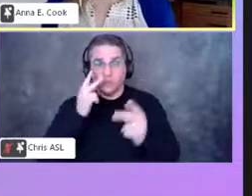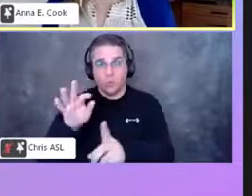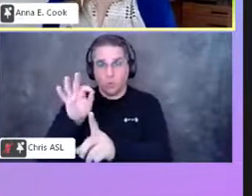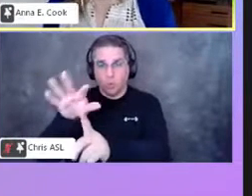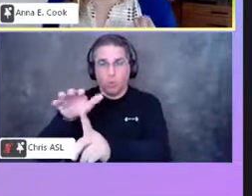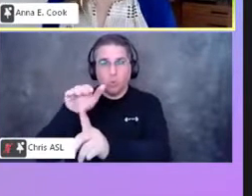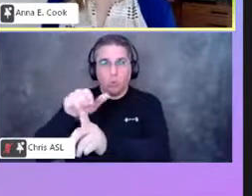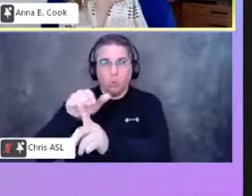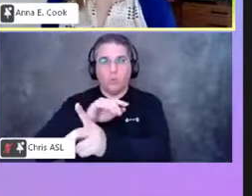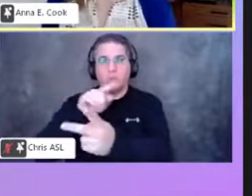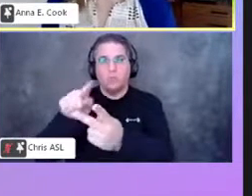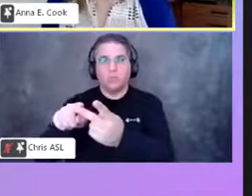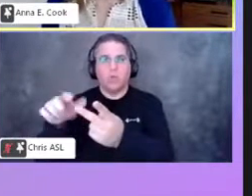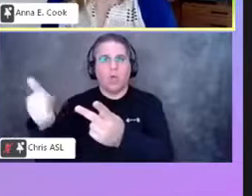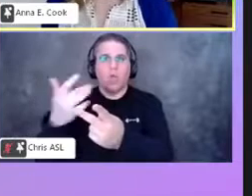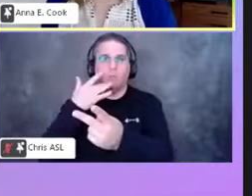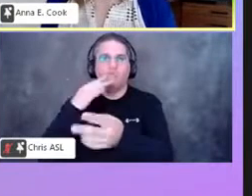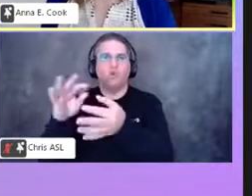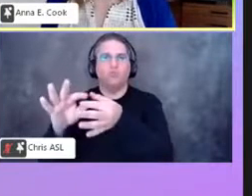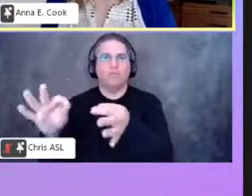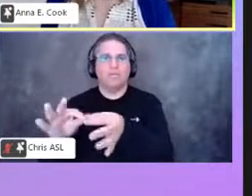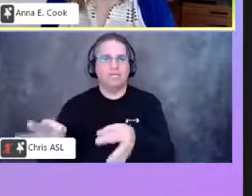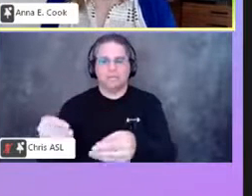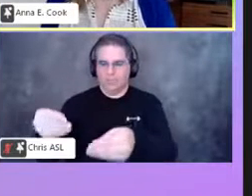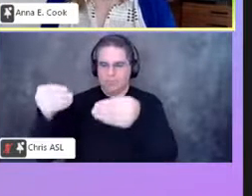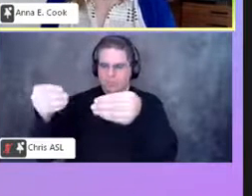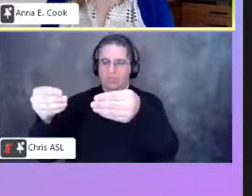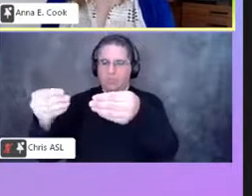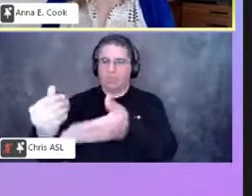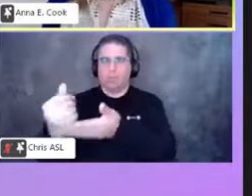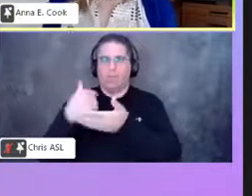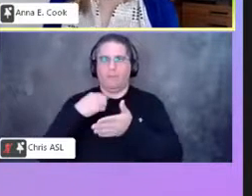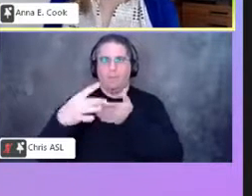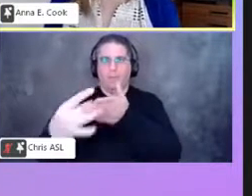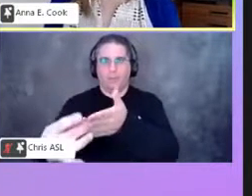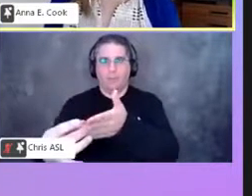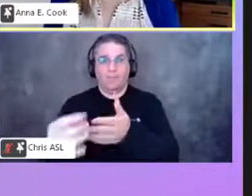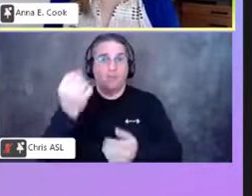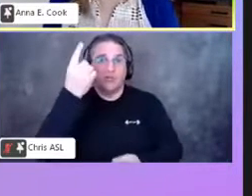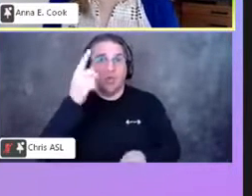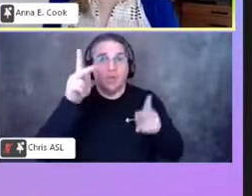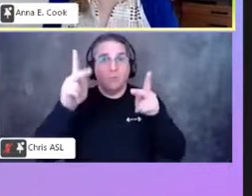we want to understand how communication needs shift over time and when technology